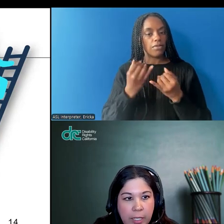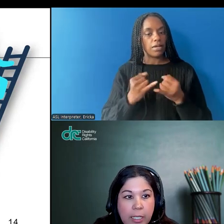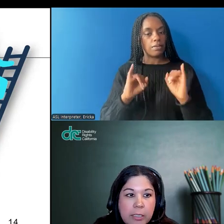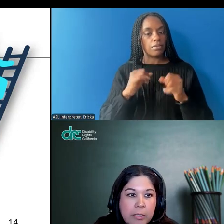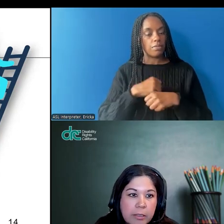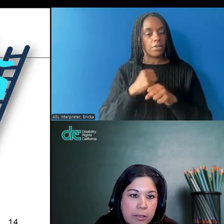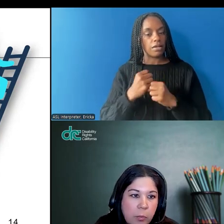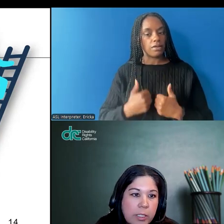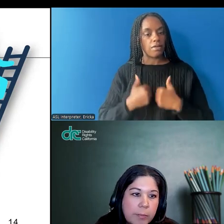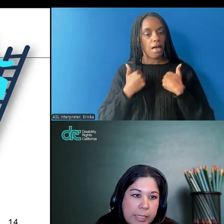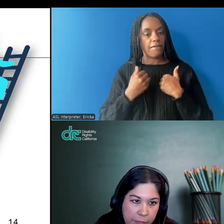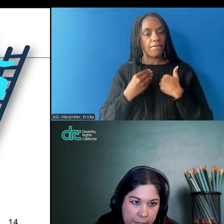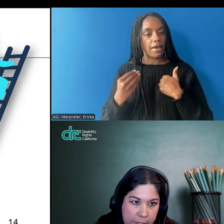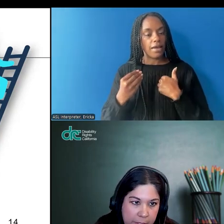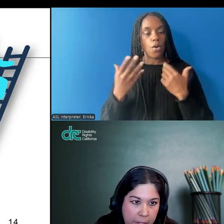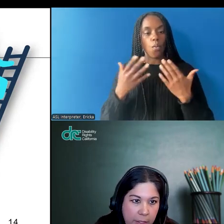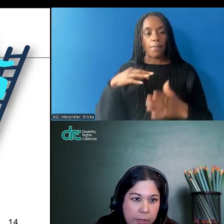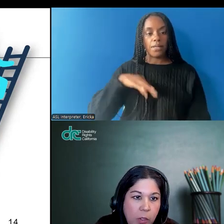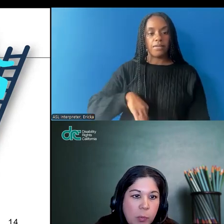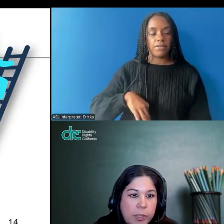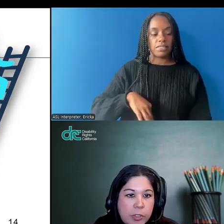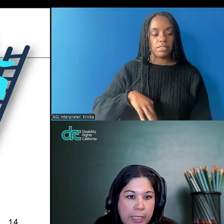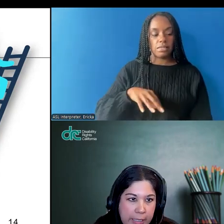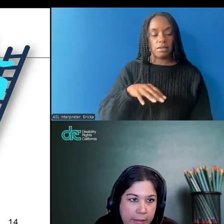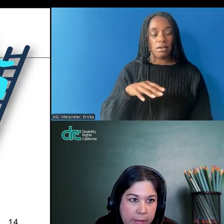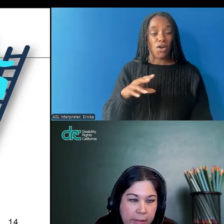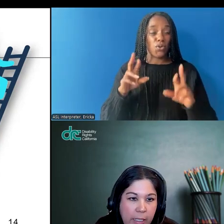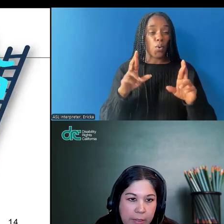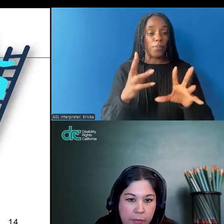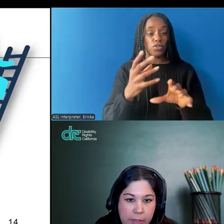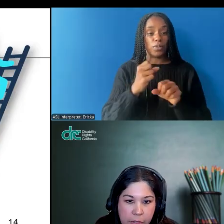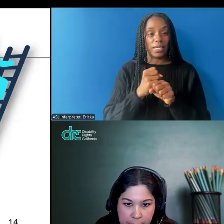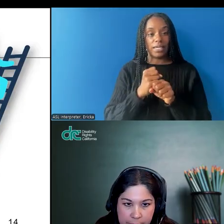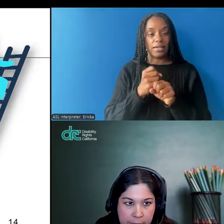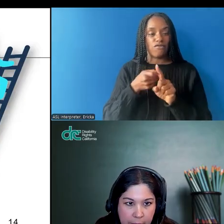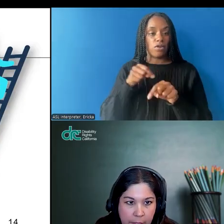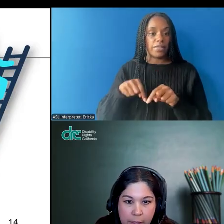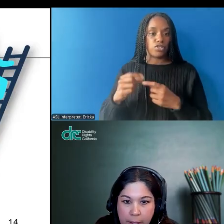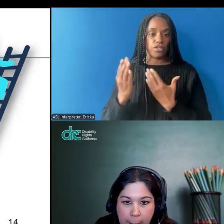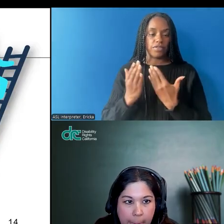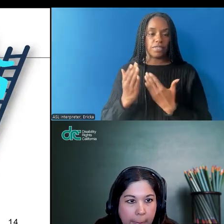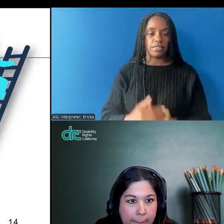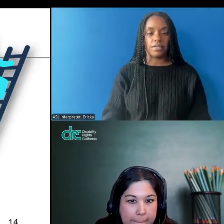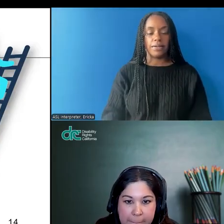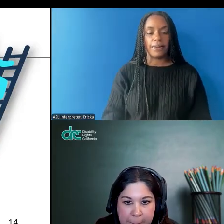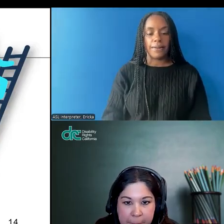And what benefits are you hoping to get out of this service?